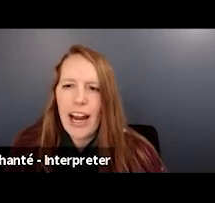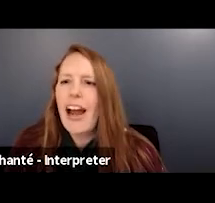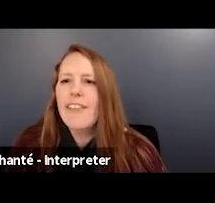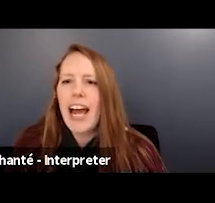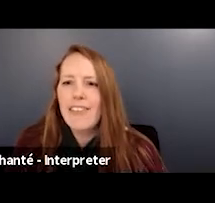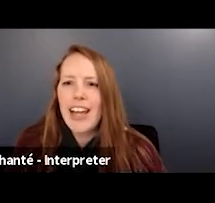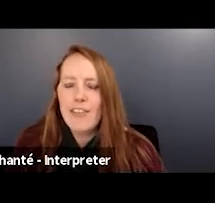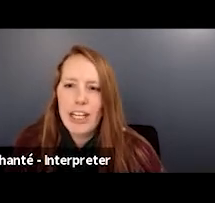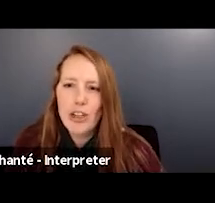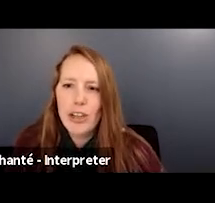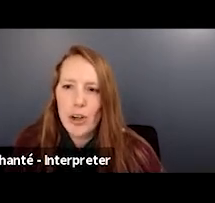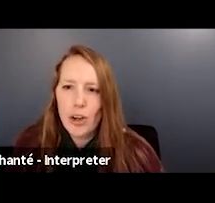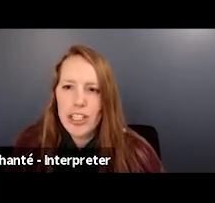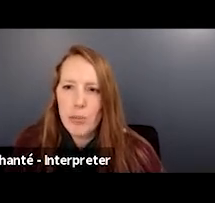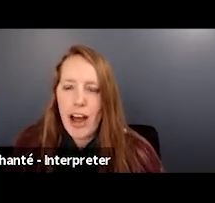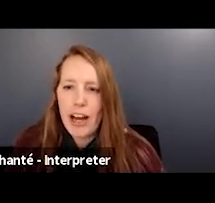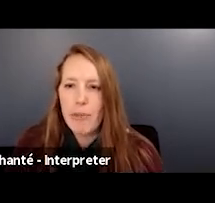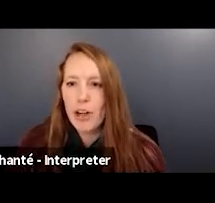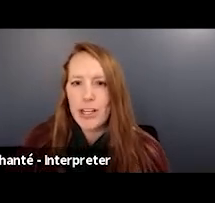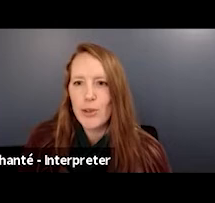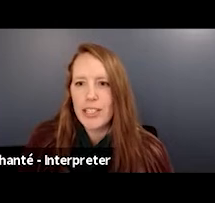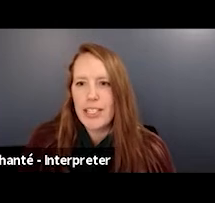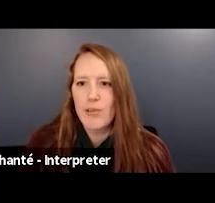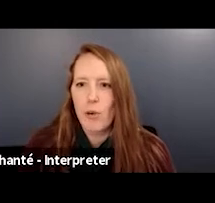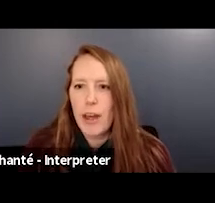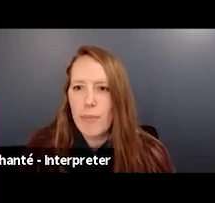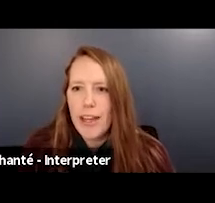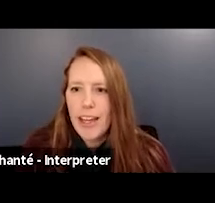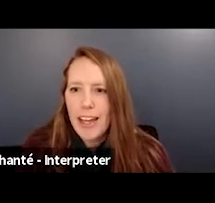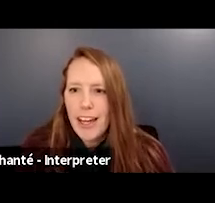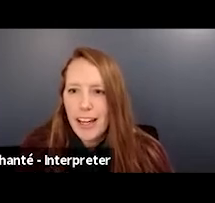I have to advocate for my children in order to provide better resources for them.